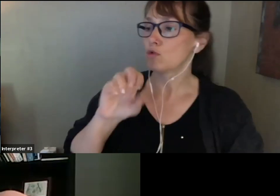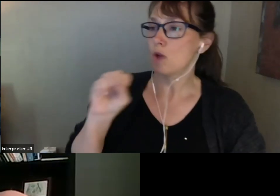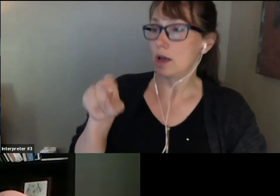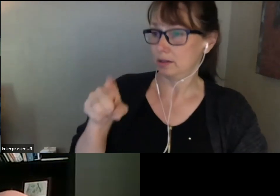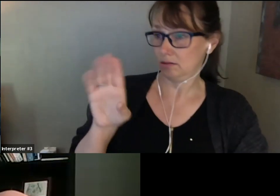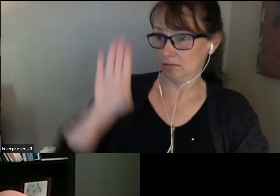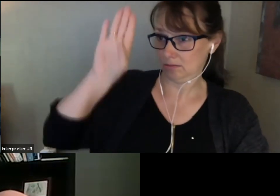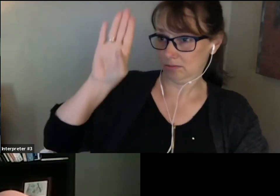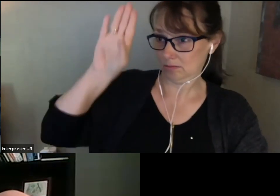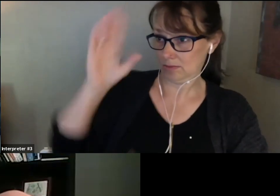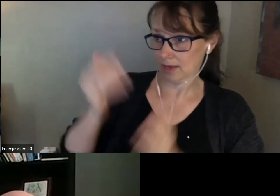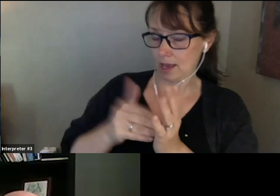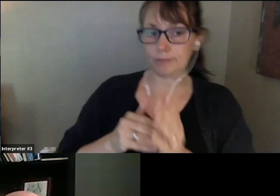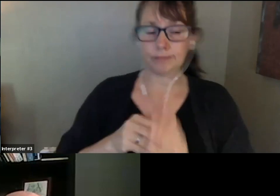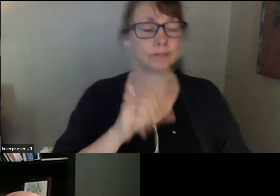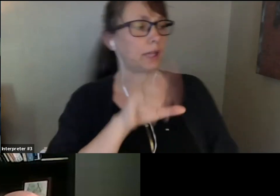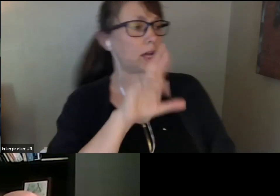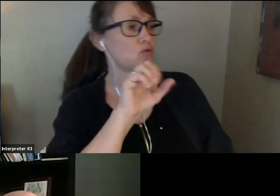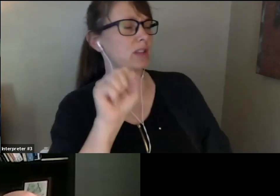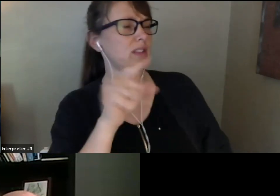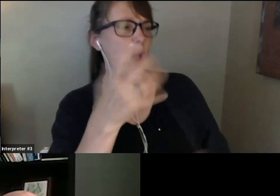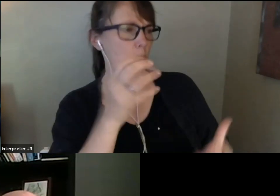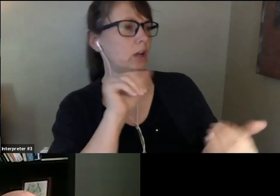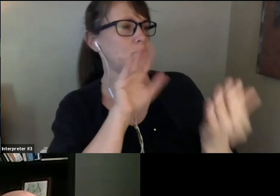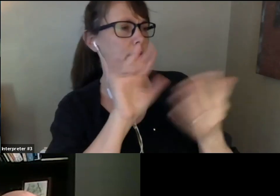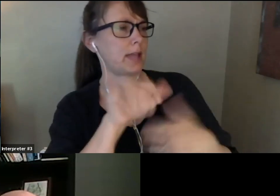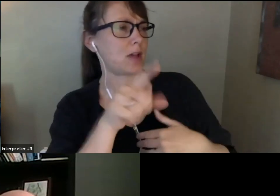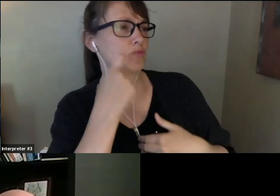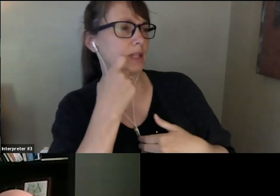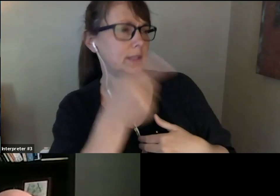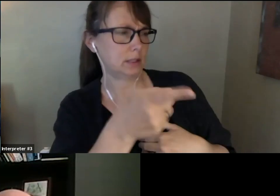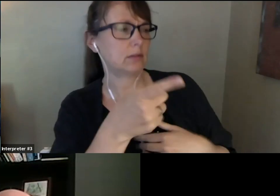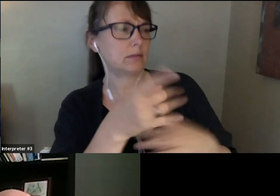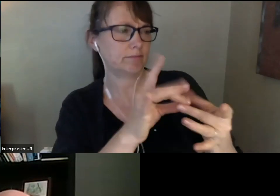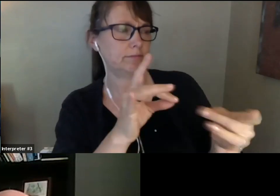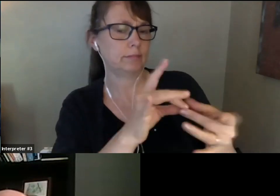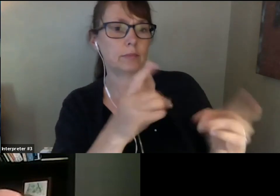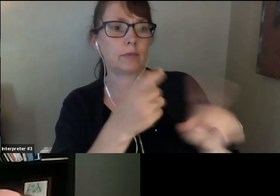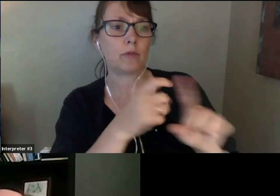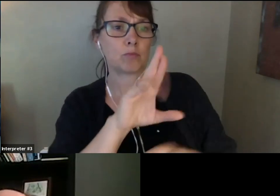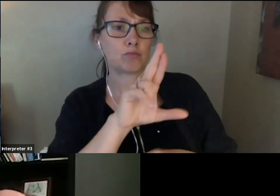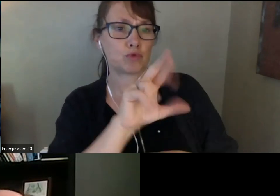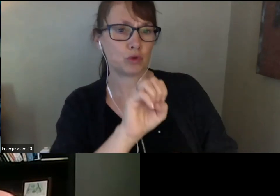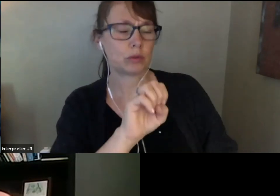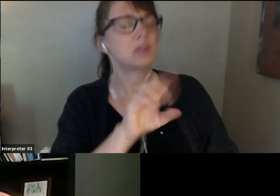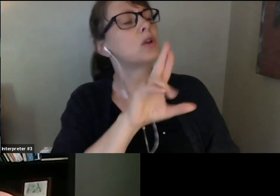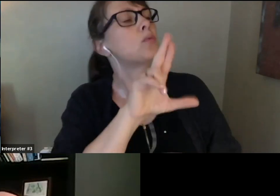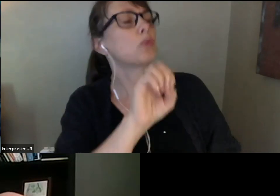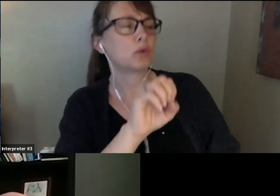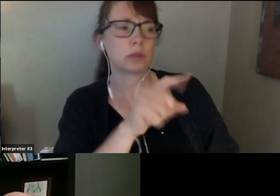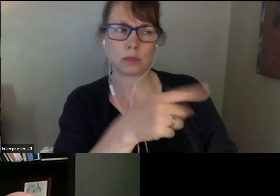Yeah, I wanted to address that just a bit. Bruce, I appreciate the complexities